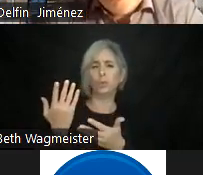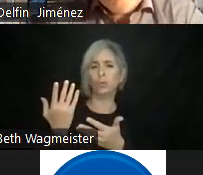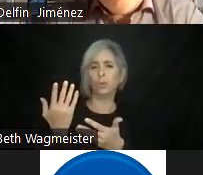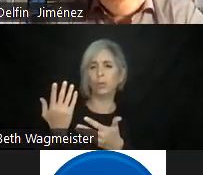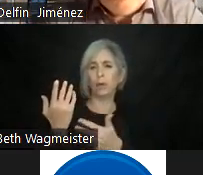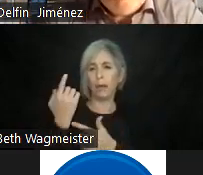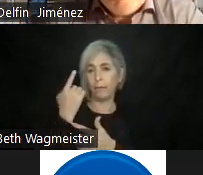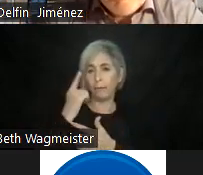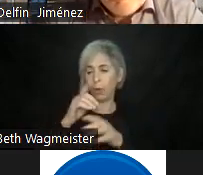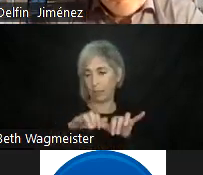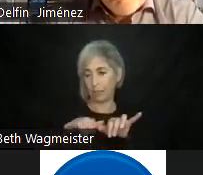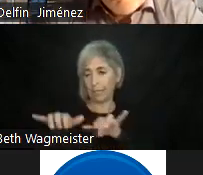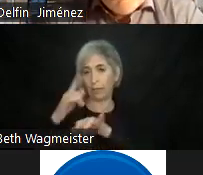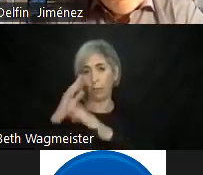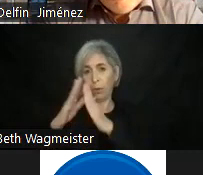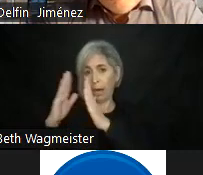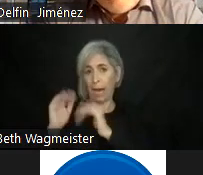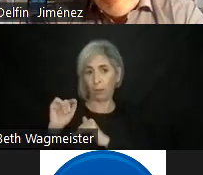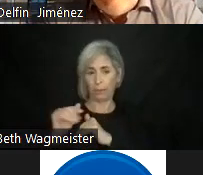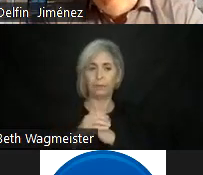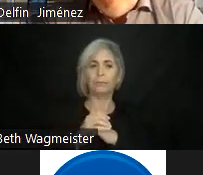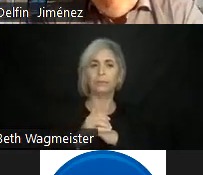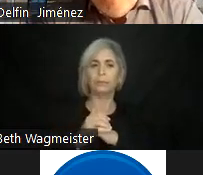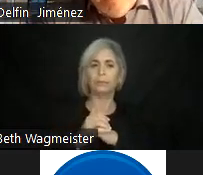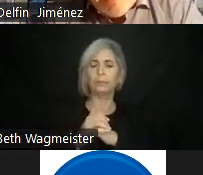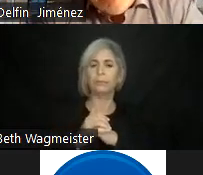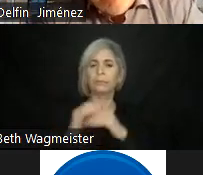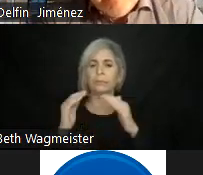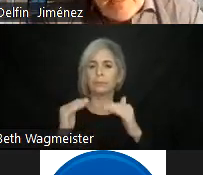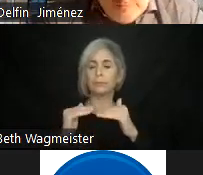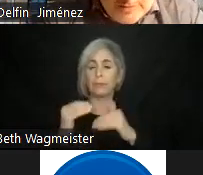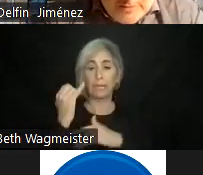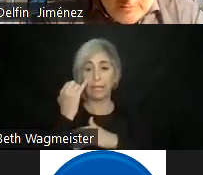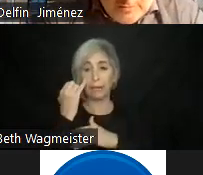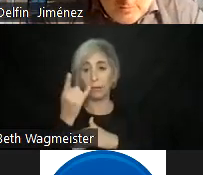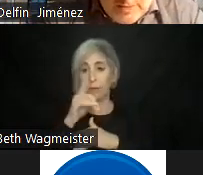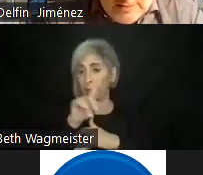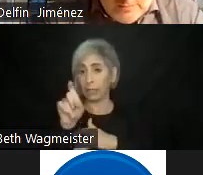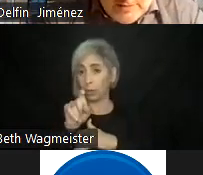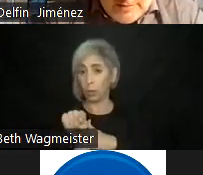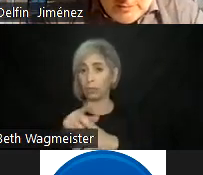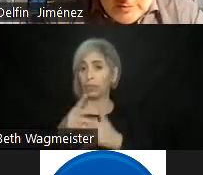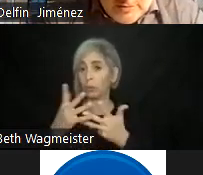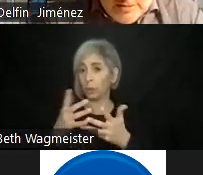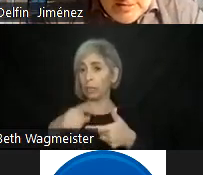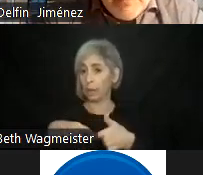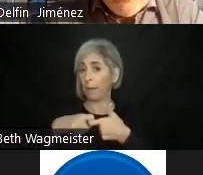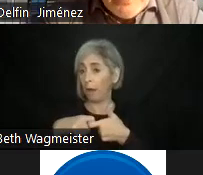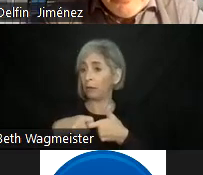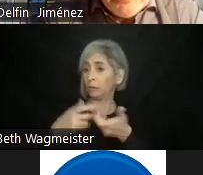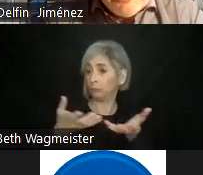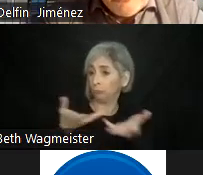standard. At the end, if you have some questions, we can talk about that.